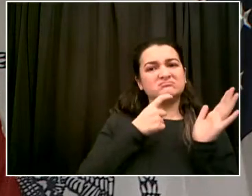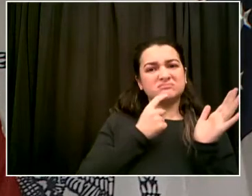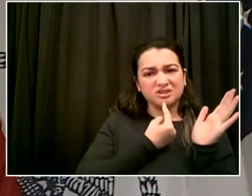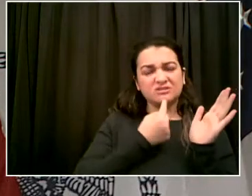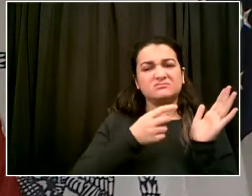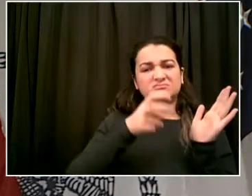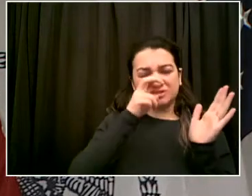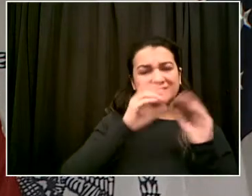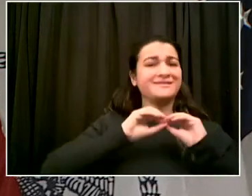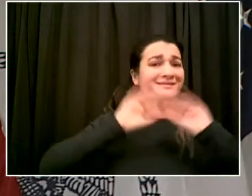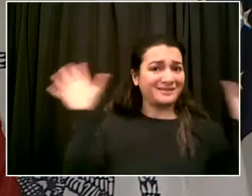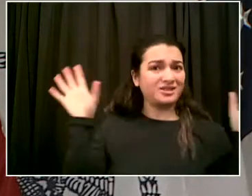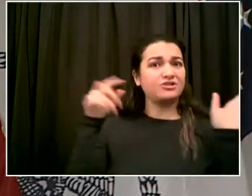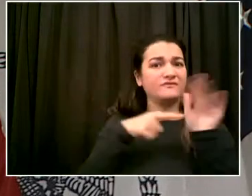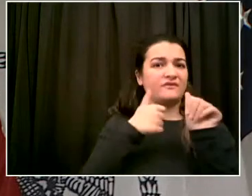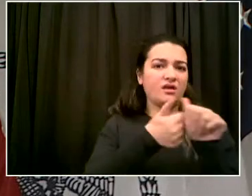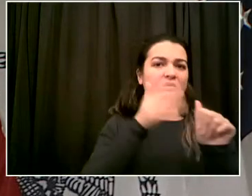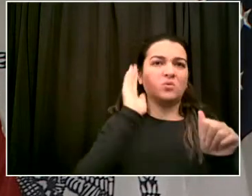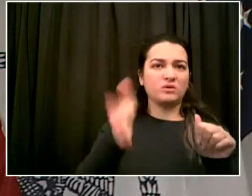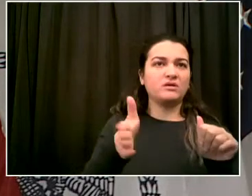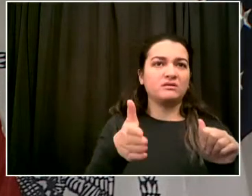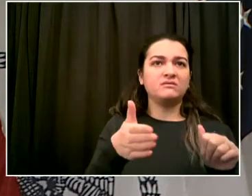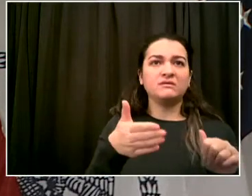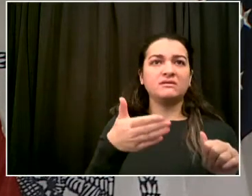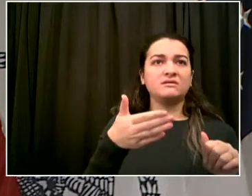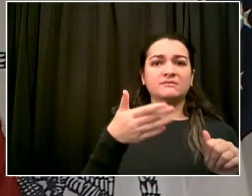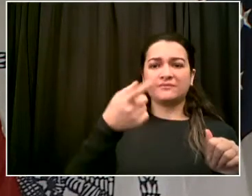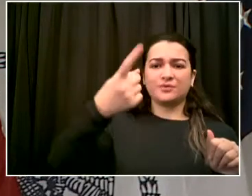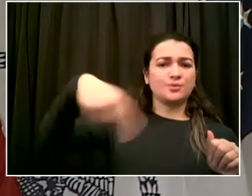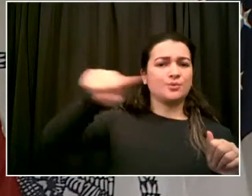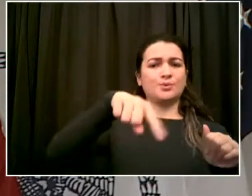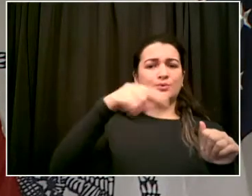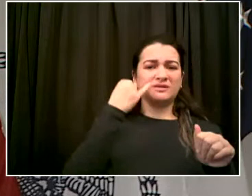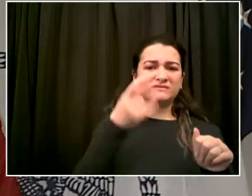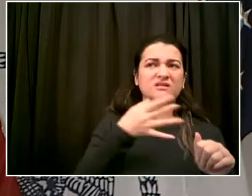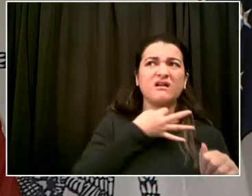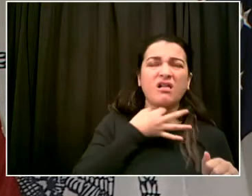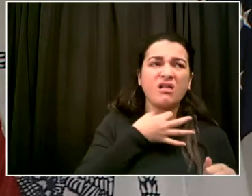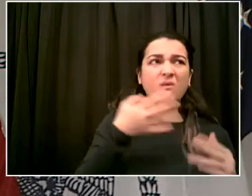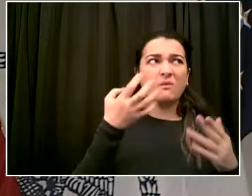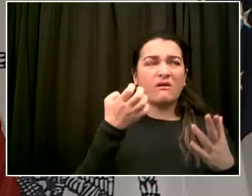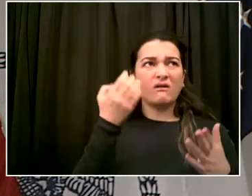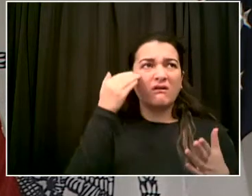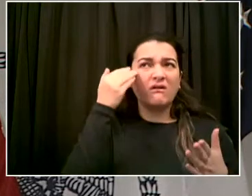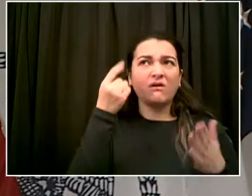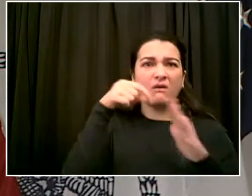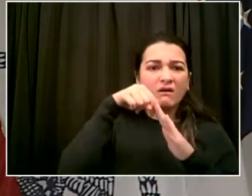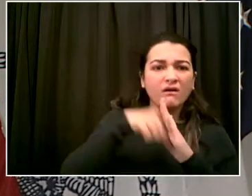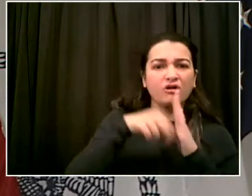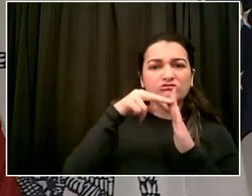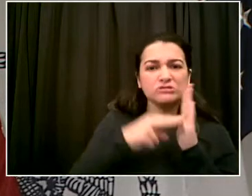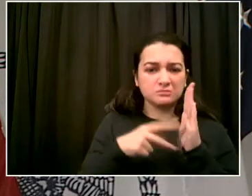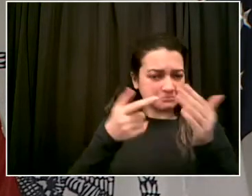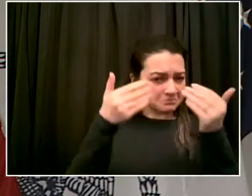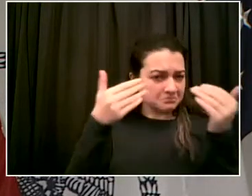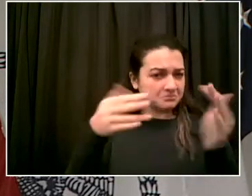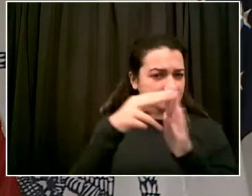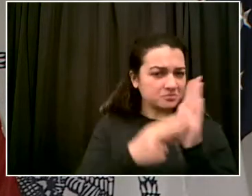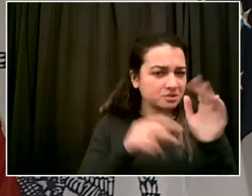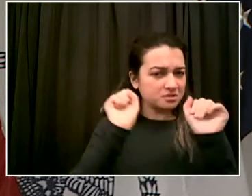TO DO THINGS